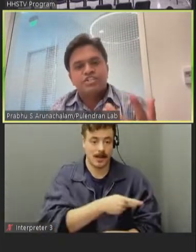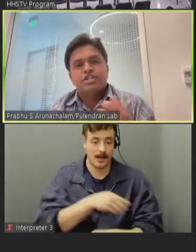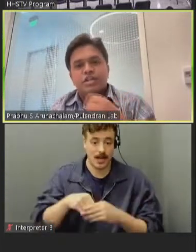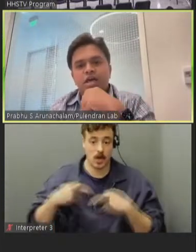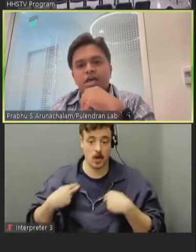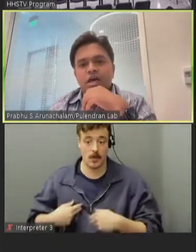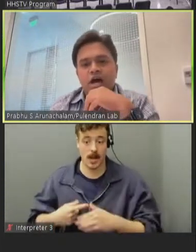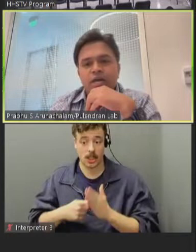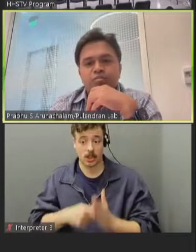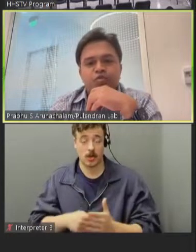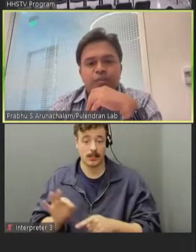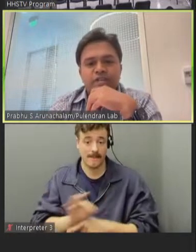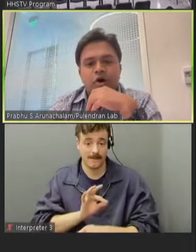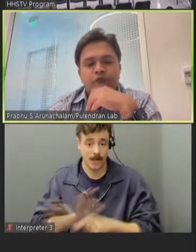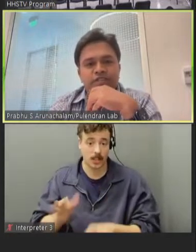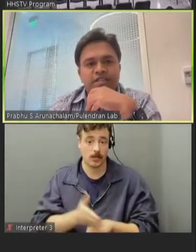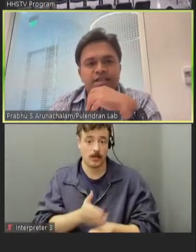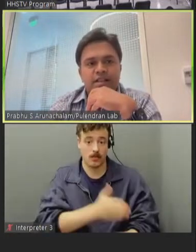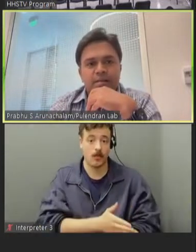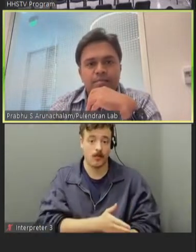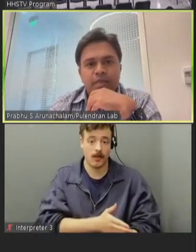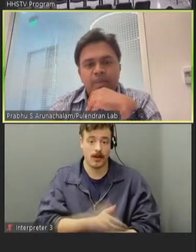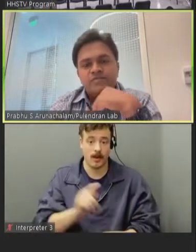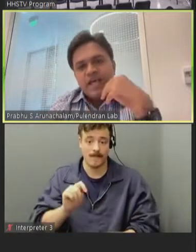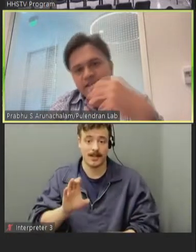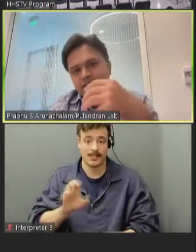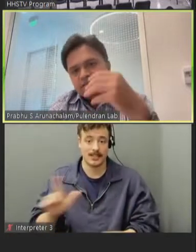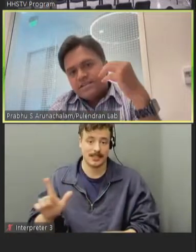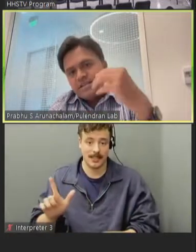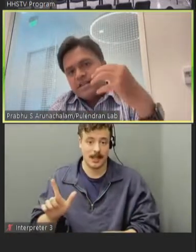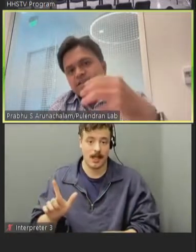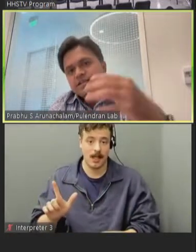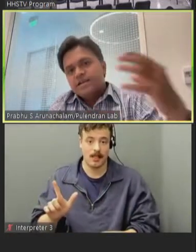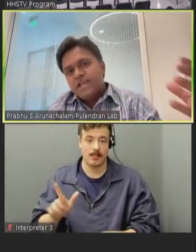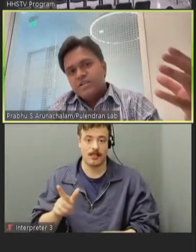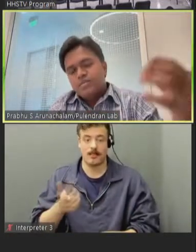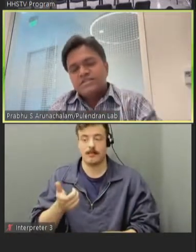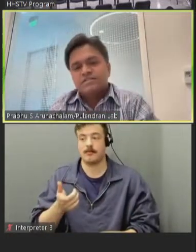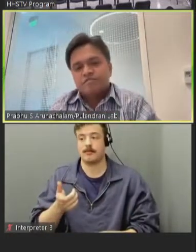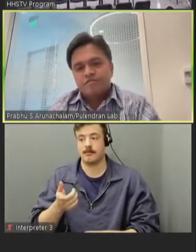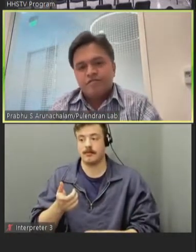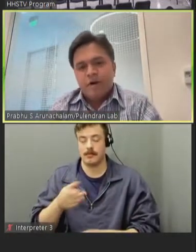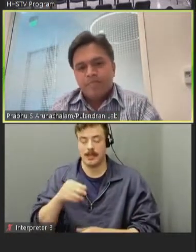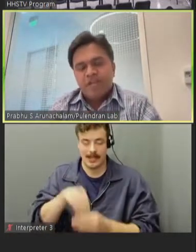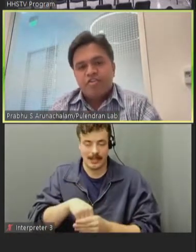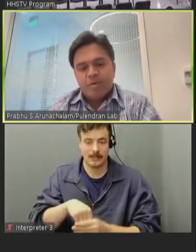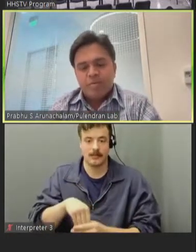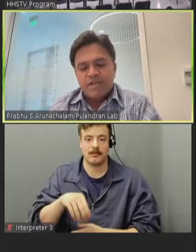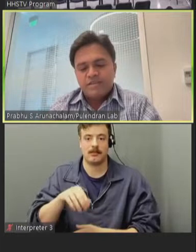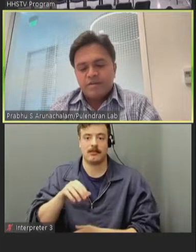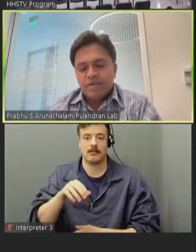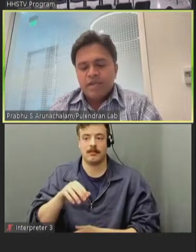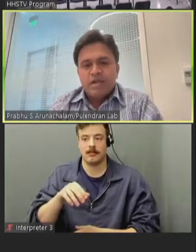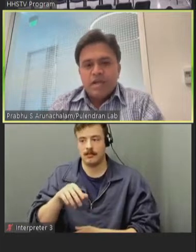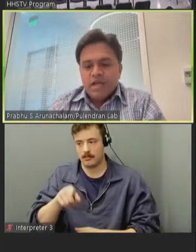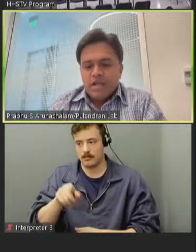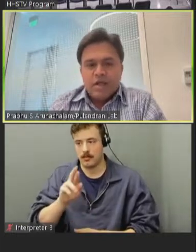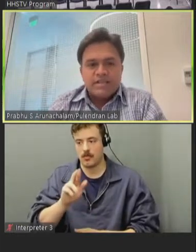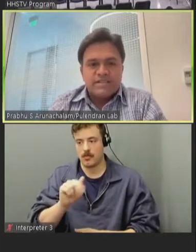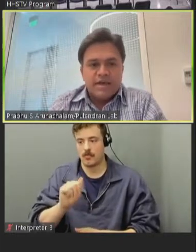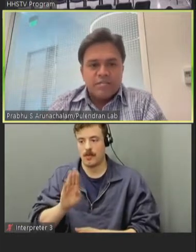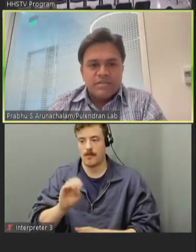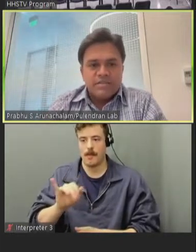functional improvement of T cells elicited in the presence of rapamycin. Next slide, please.